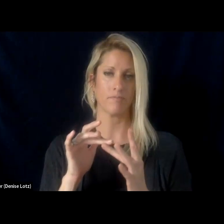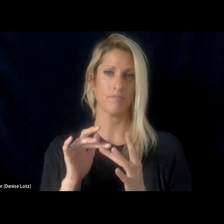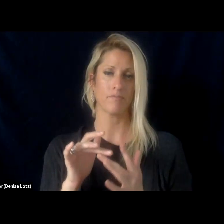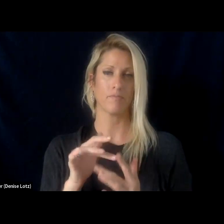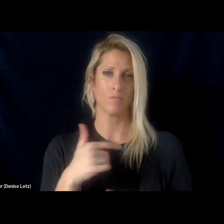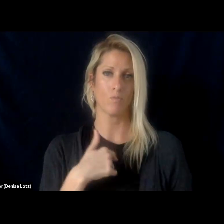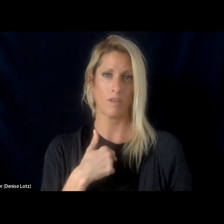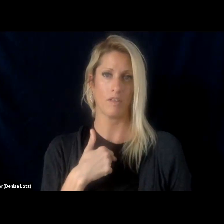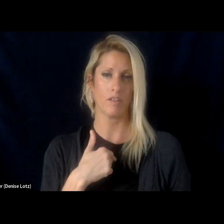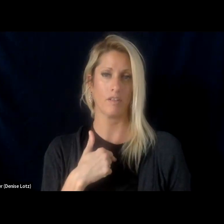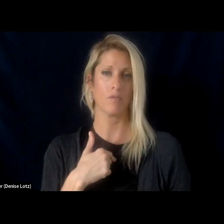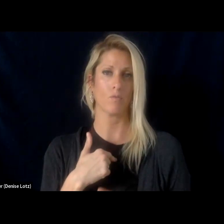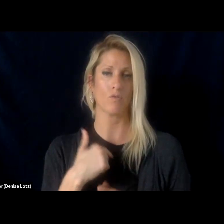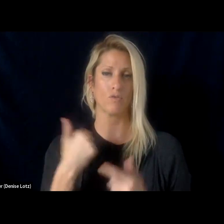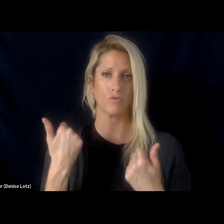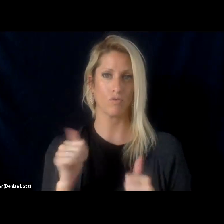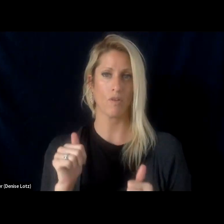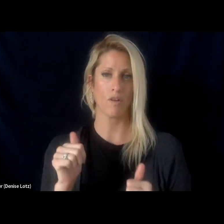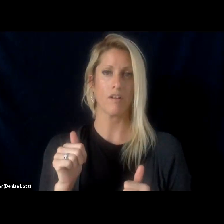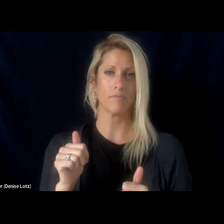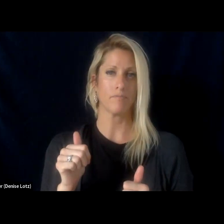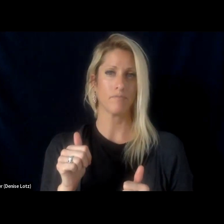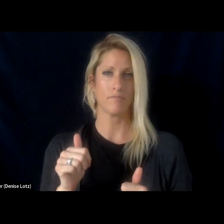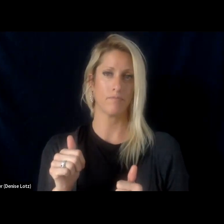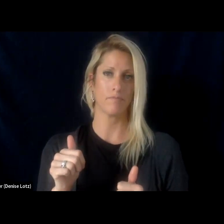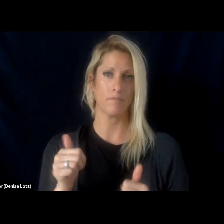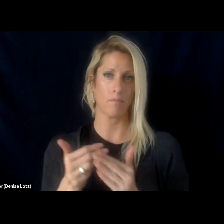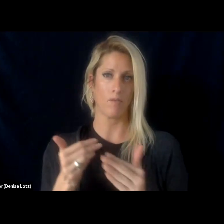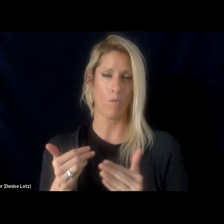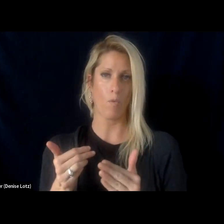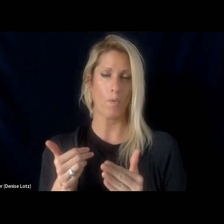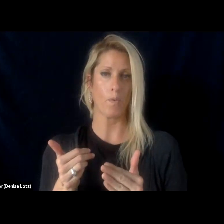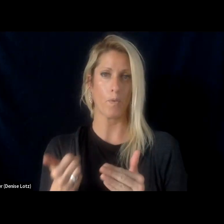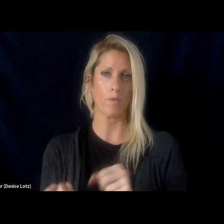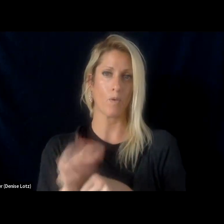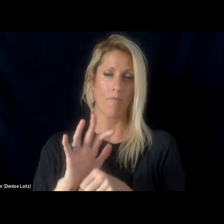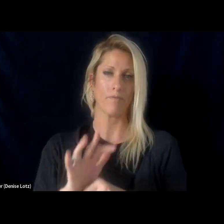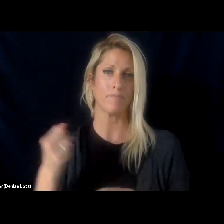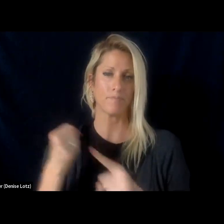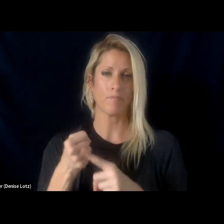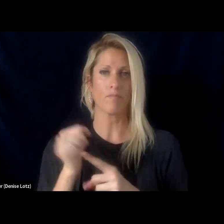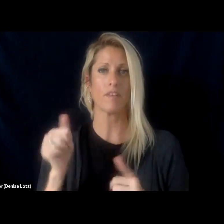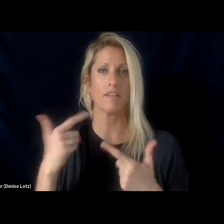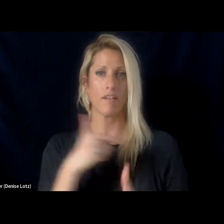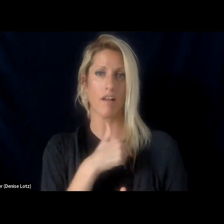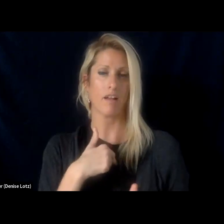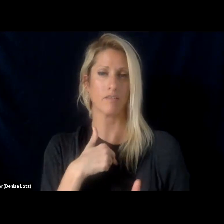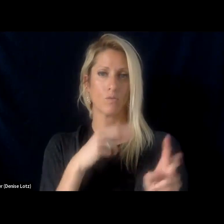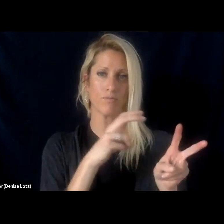right before the pandemic came, and so that allowed us to pivot really quickly, or we